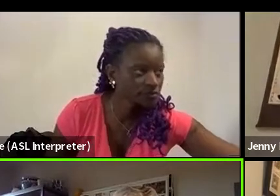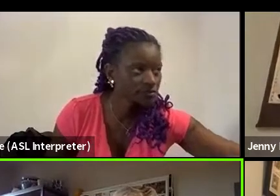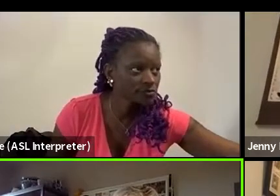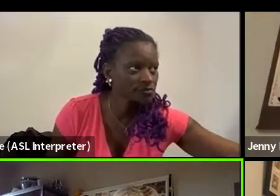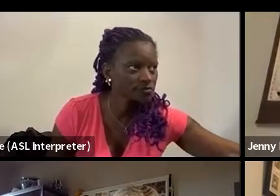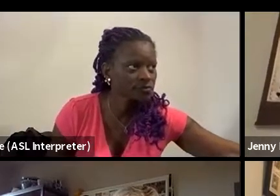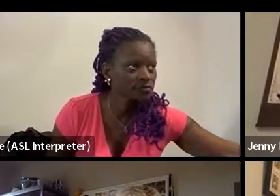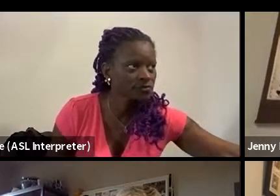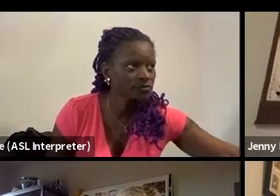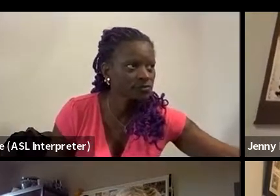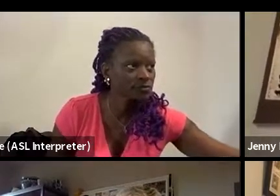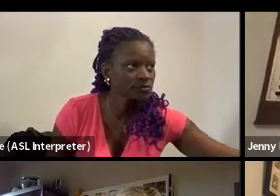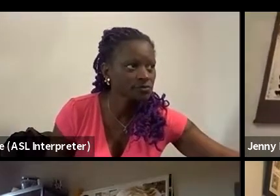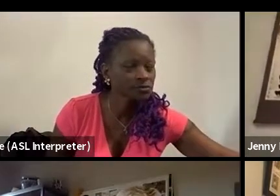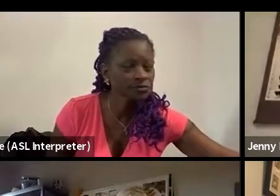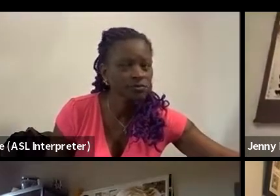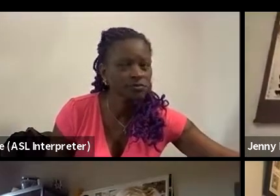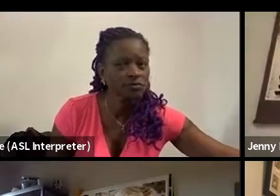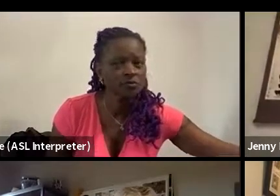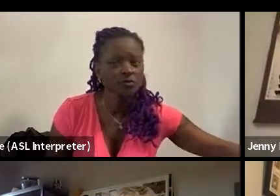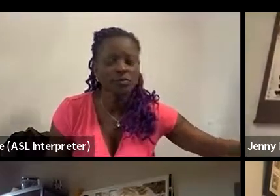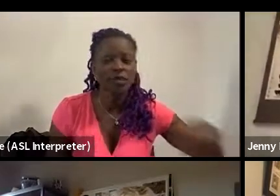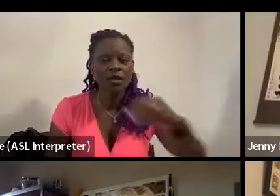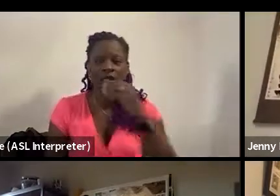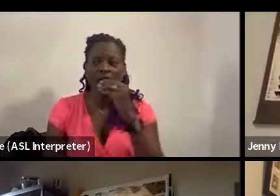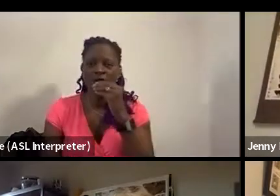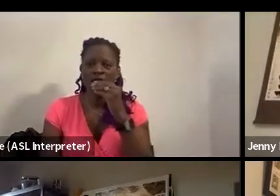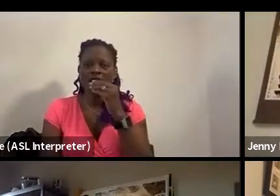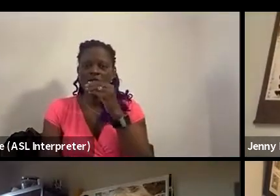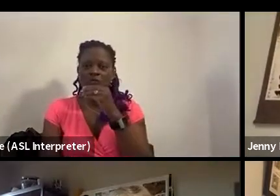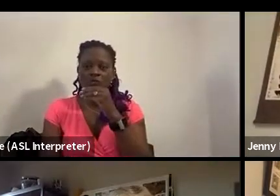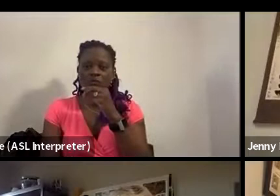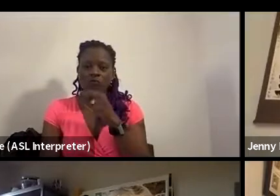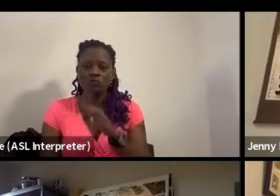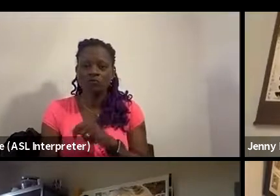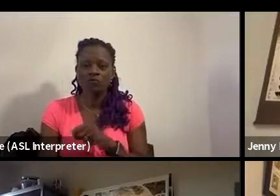I'm honored, thank you, Supervisor Robert so Martin, you're up first and feel free